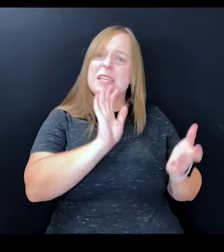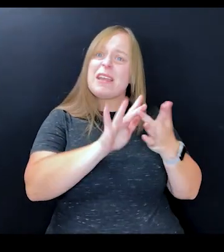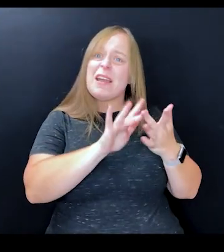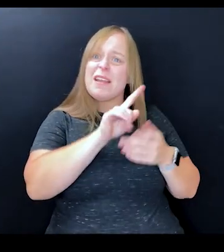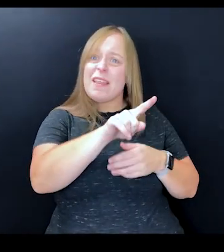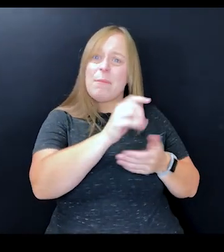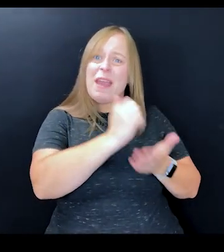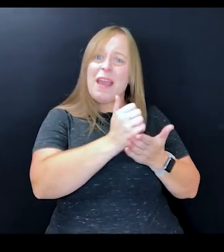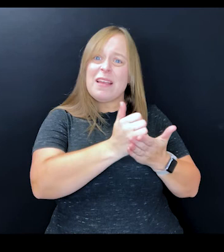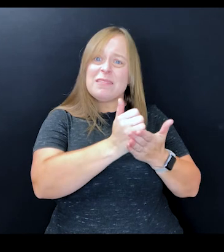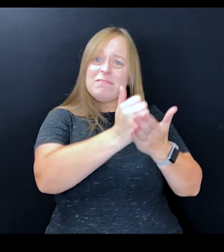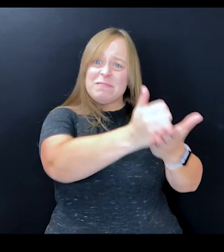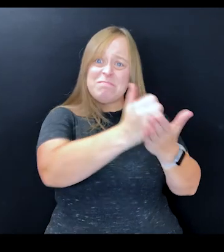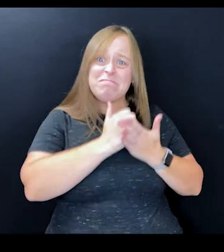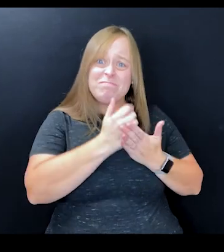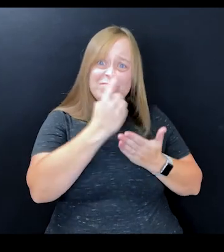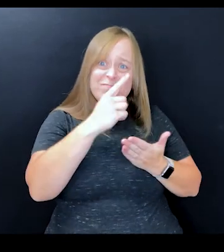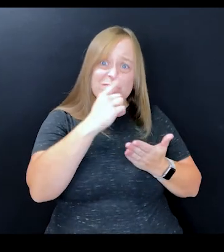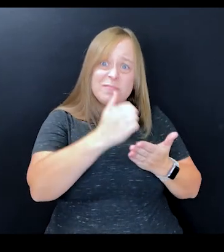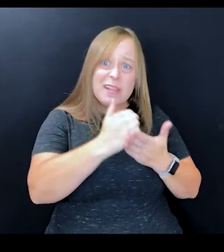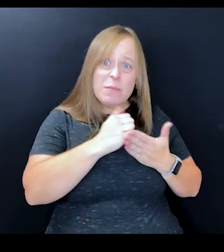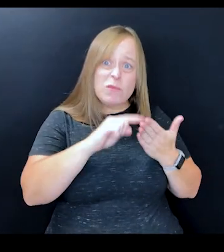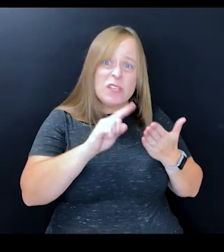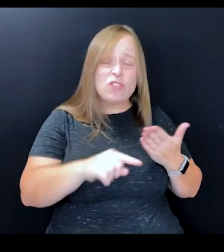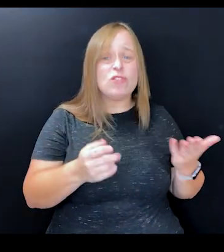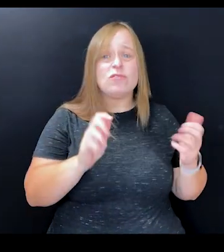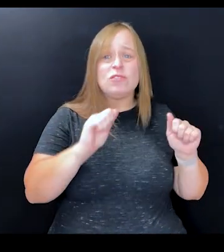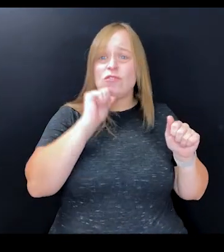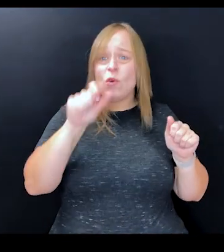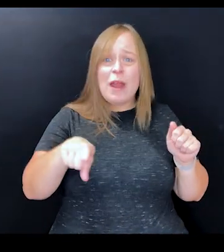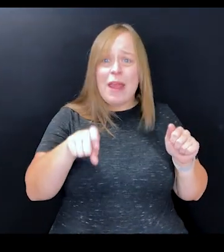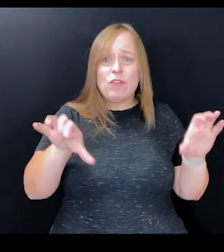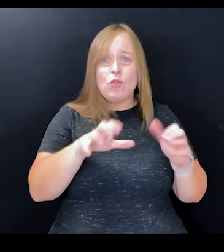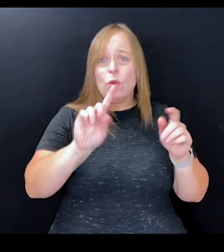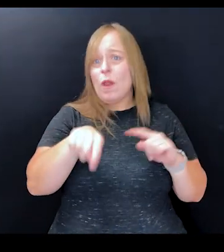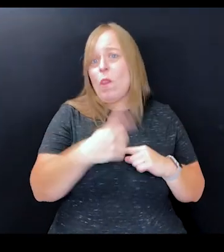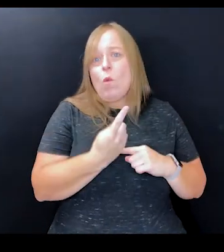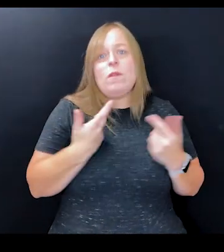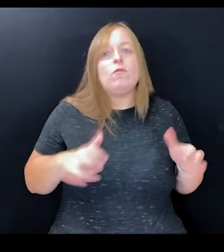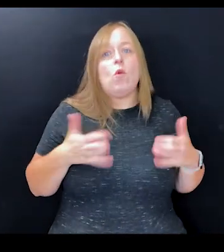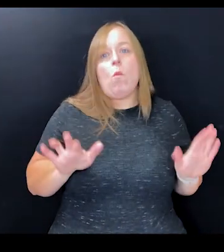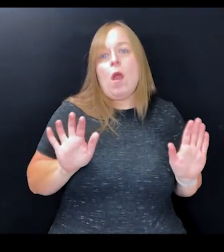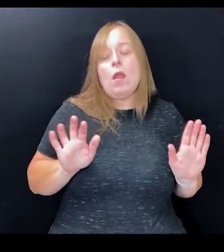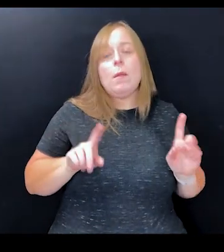reach out to them and ask them to help you research. You don't have to do this alone if you don't want to,